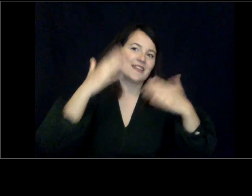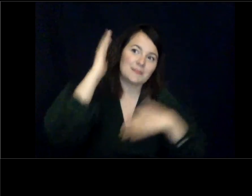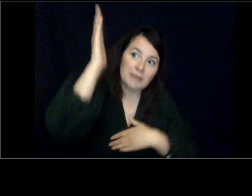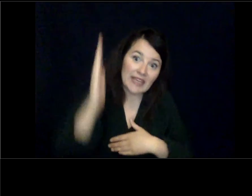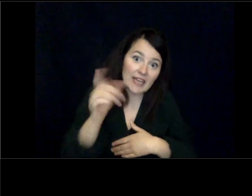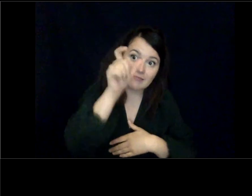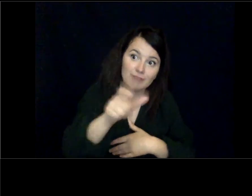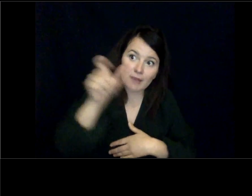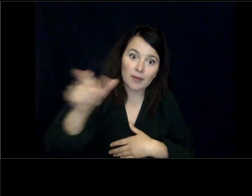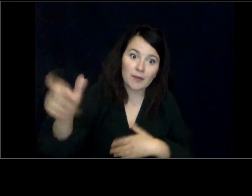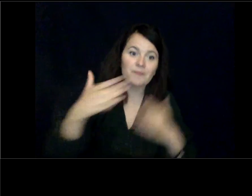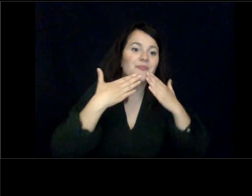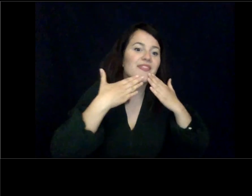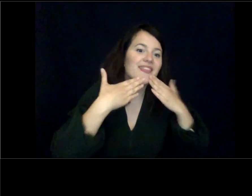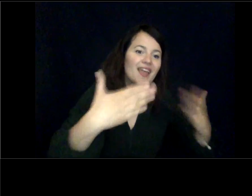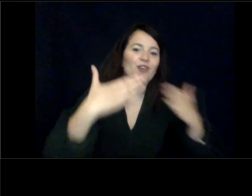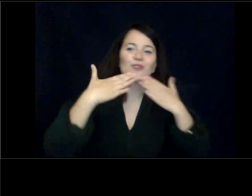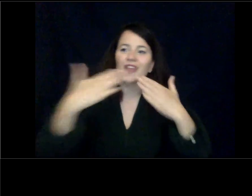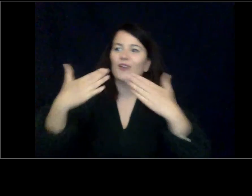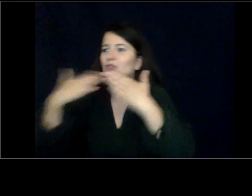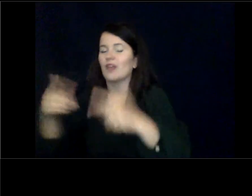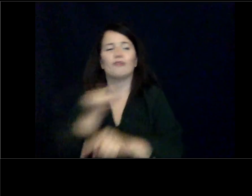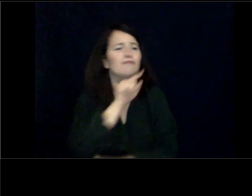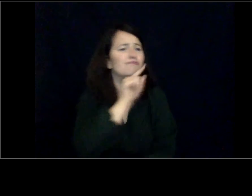All the interventions were very interesting.